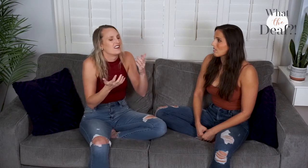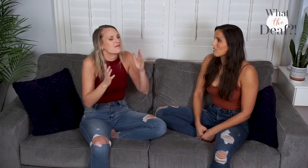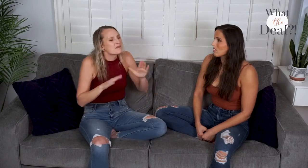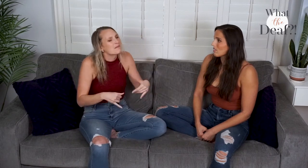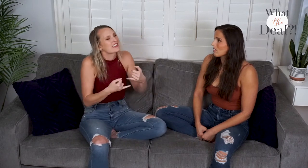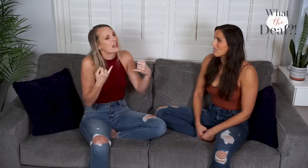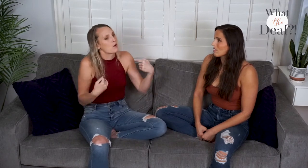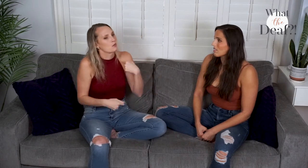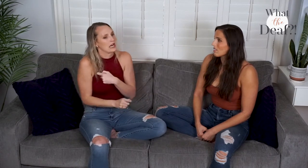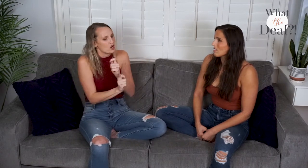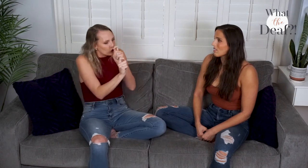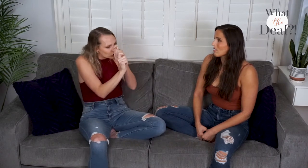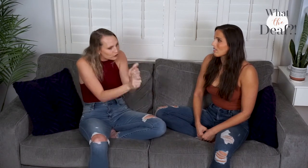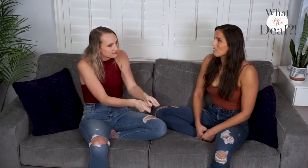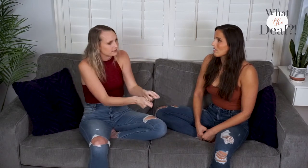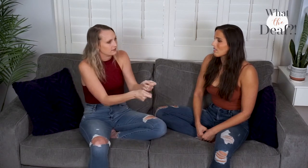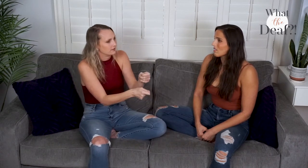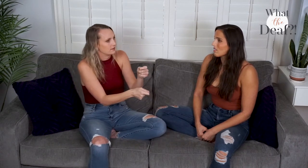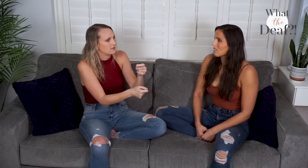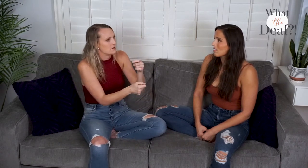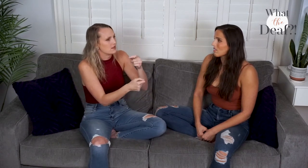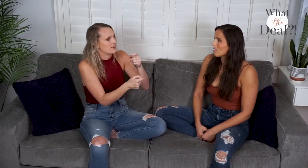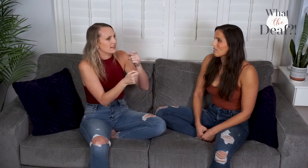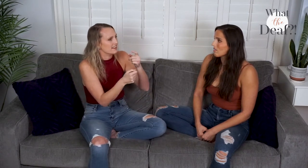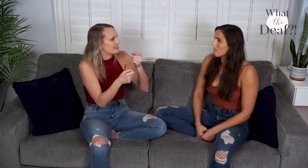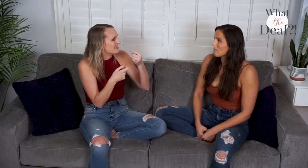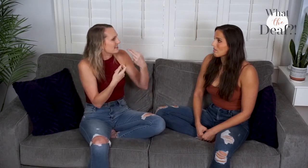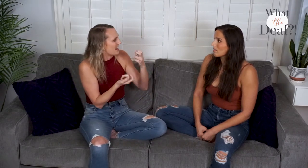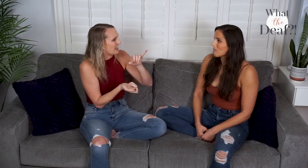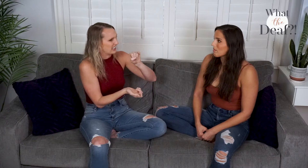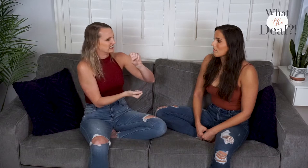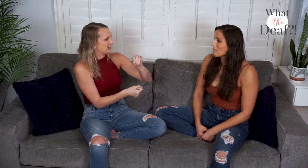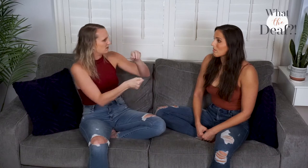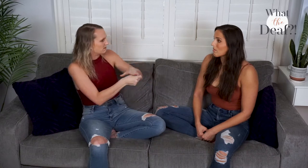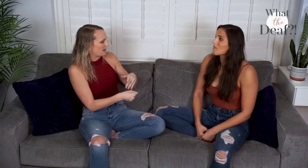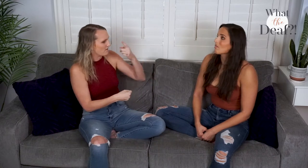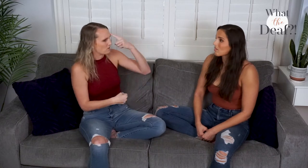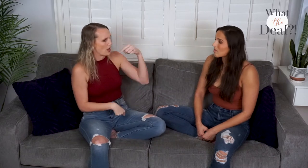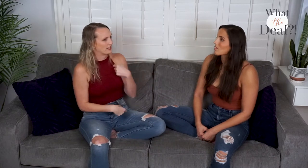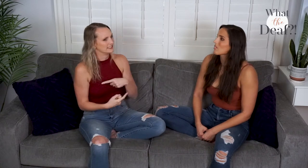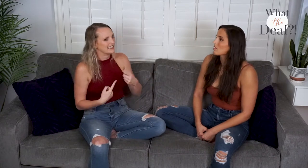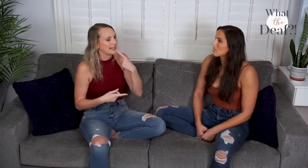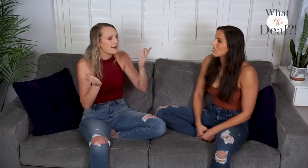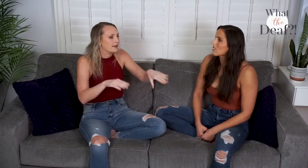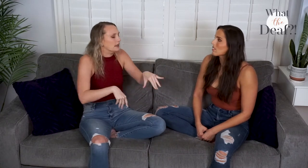Bottom line is we’re contributing to the -ism for us to say,